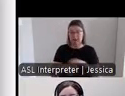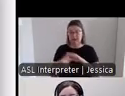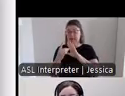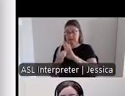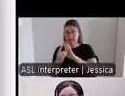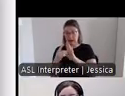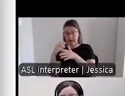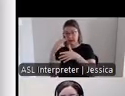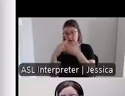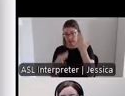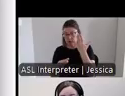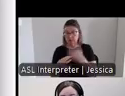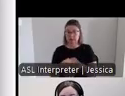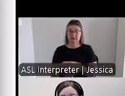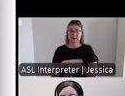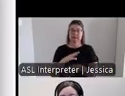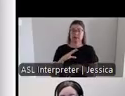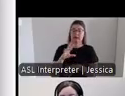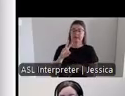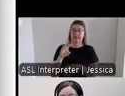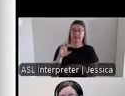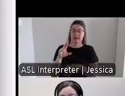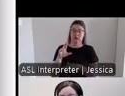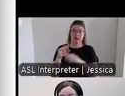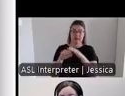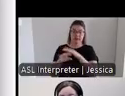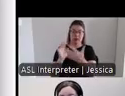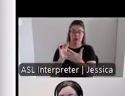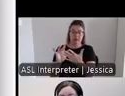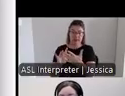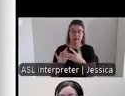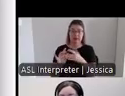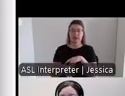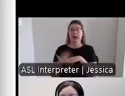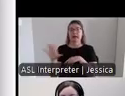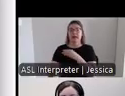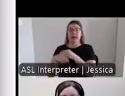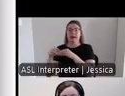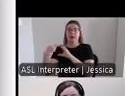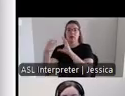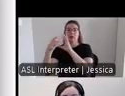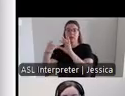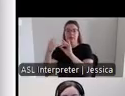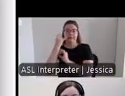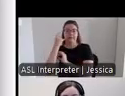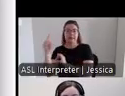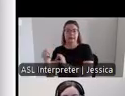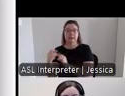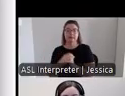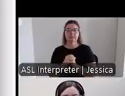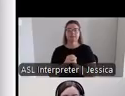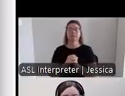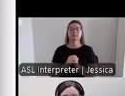vendor accessibility contacts, and additional comments were added where applicable. We would like to acknowledge our colleagues